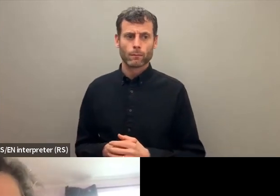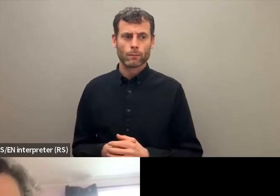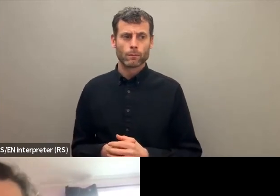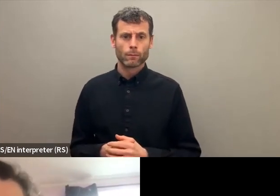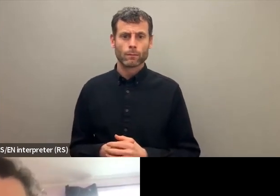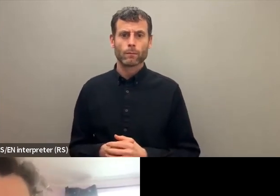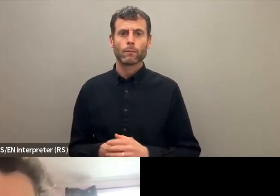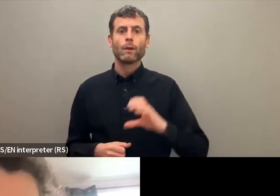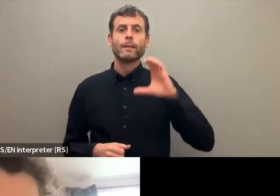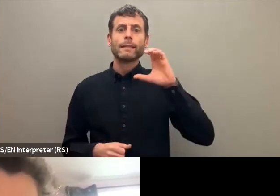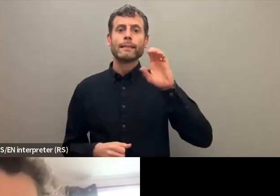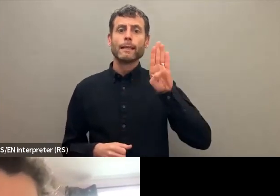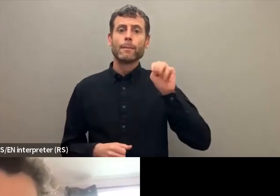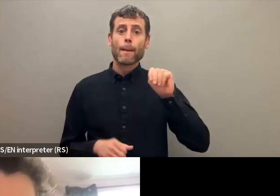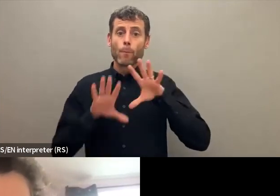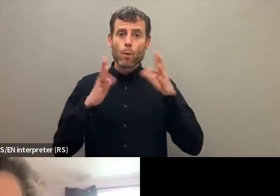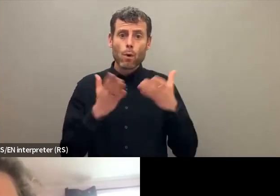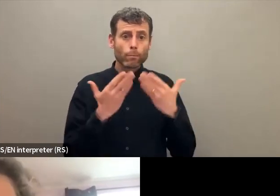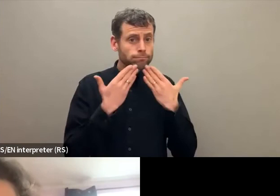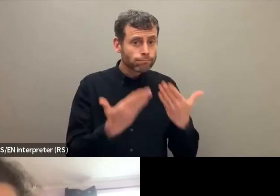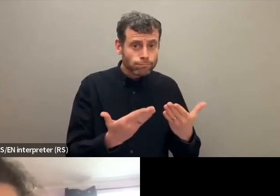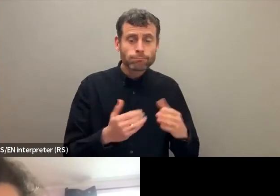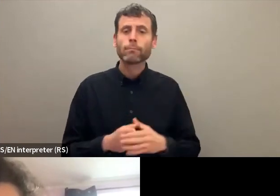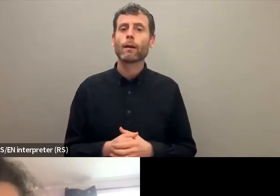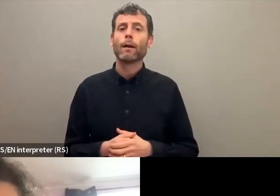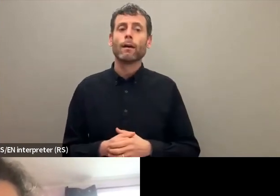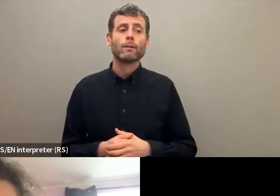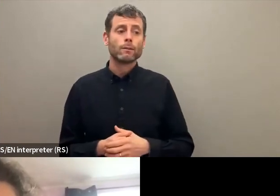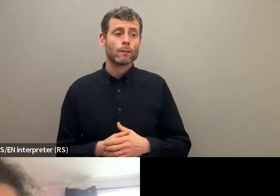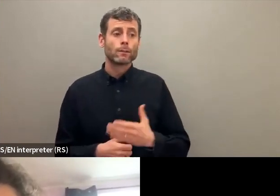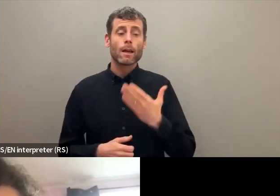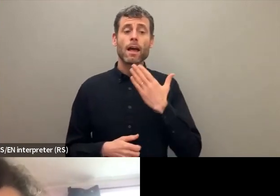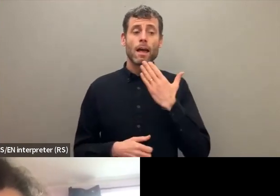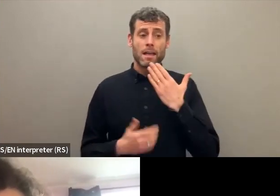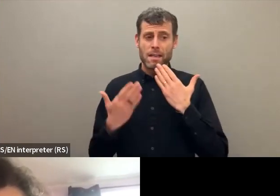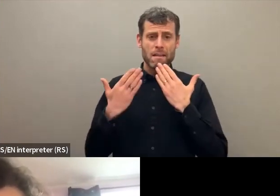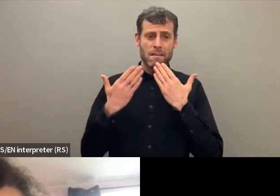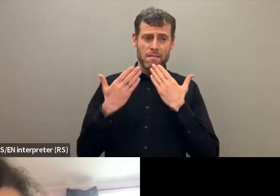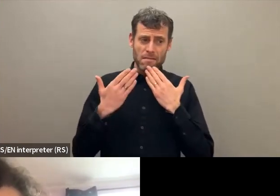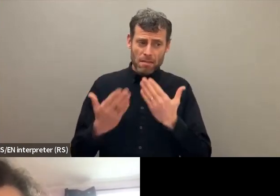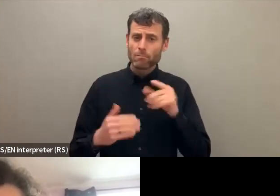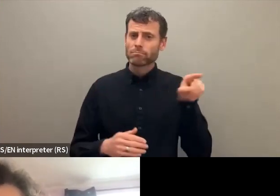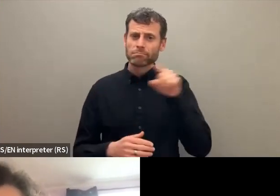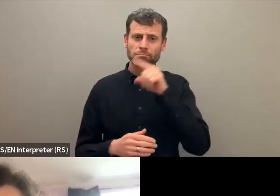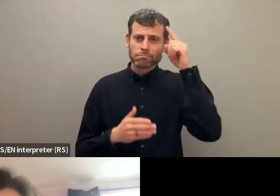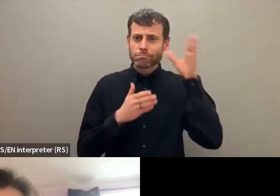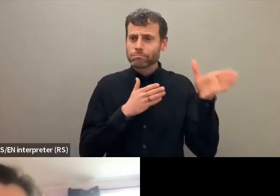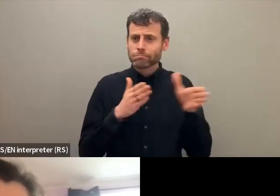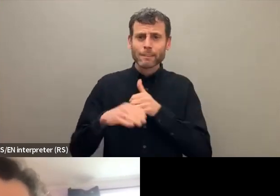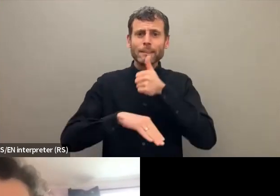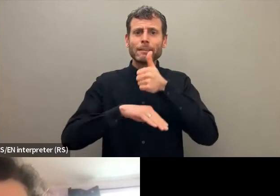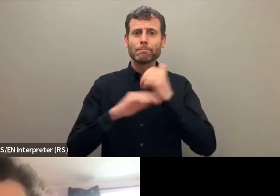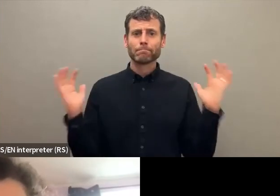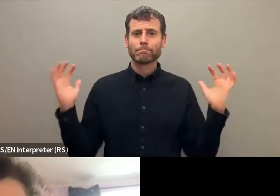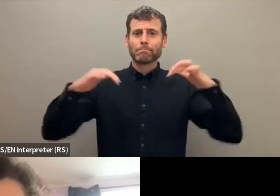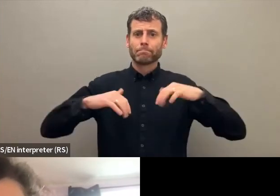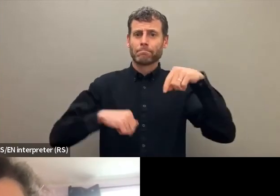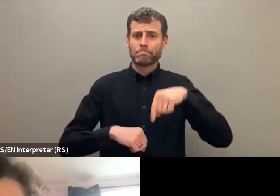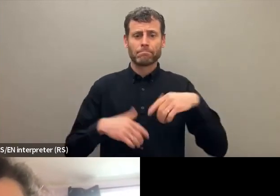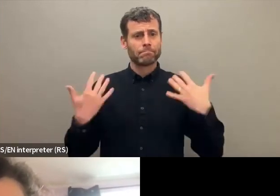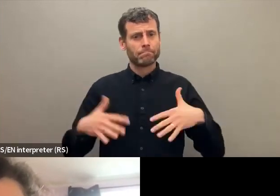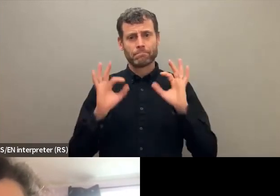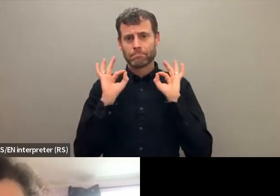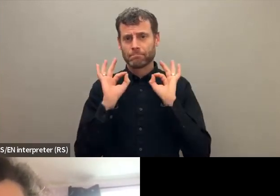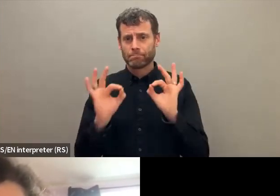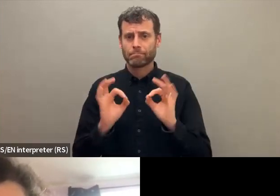Mohammed Ali Loutfy: And that the data collection process needs to be more accessible for persons with disabilities and their representative organizations.